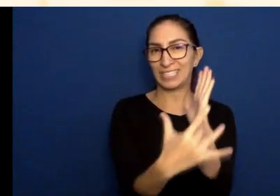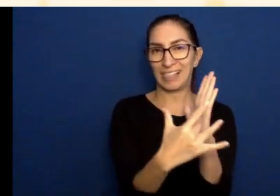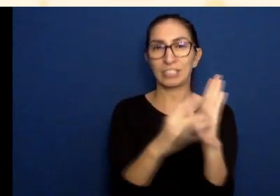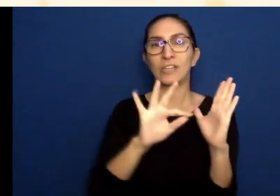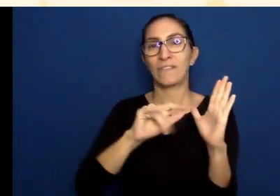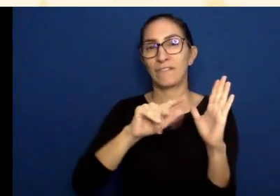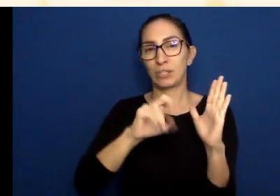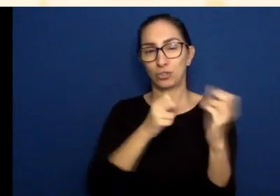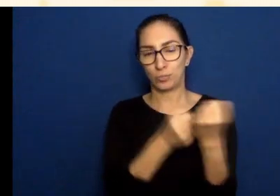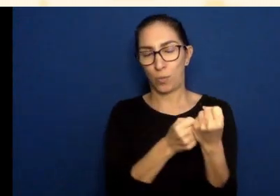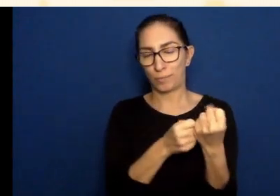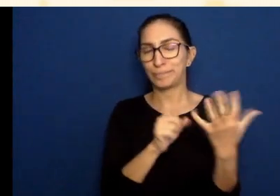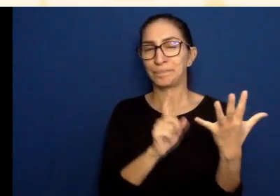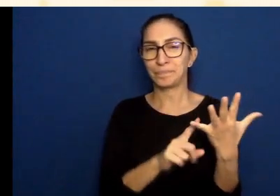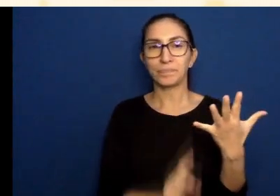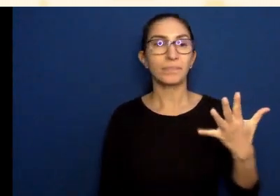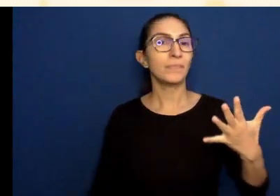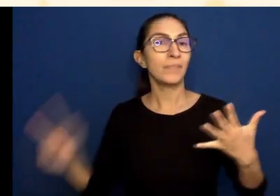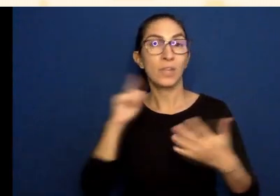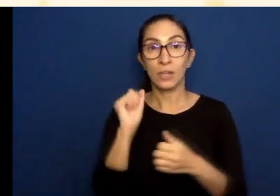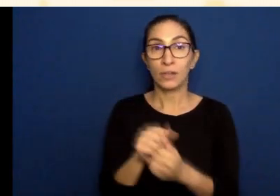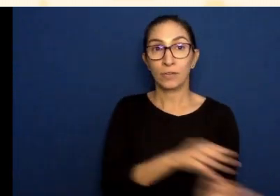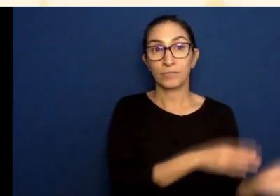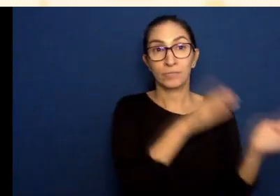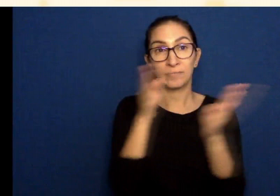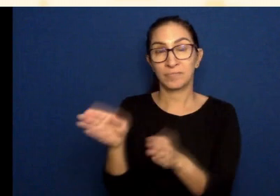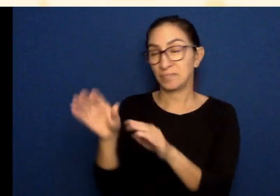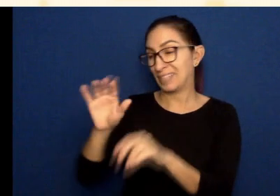test critical issues; step four, test mobile specific issues;